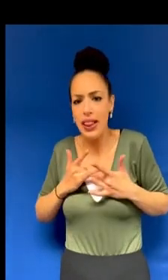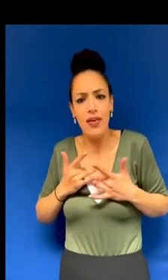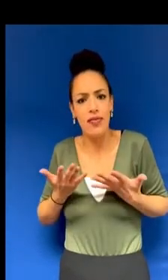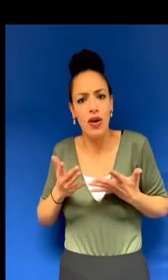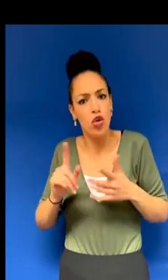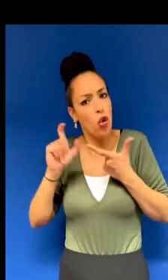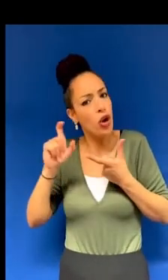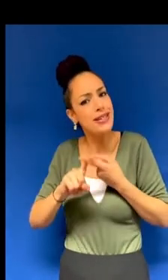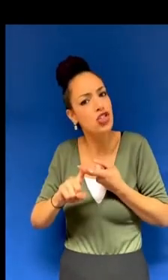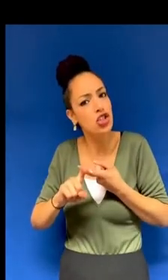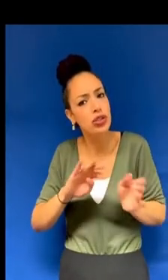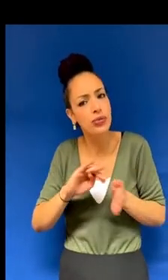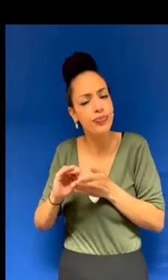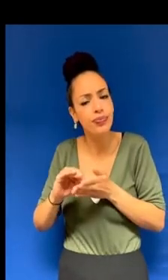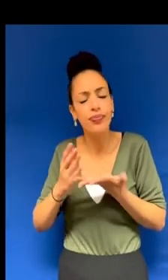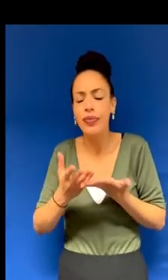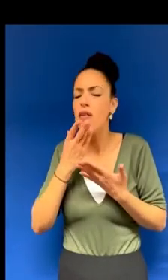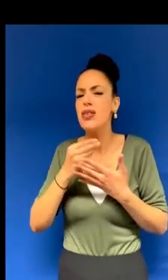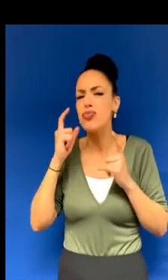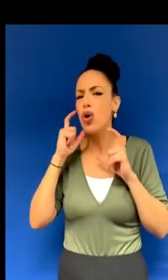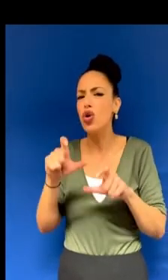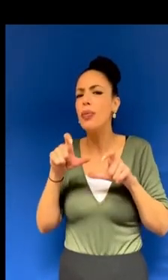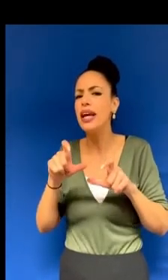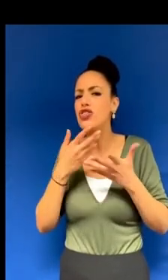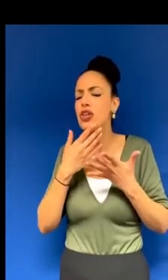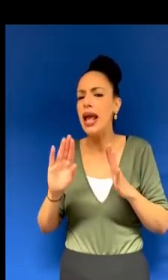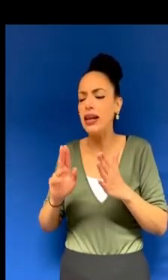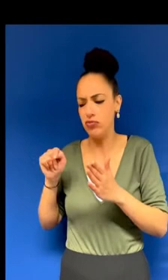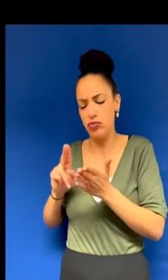is housing specifically, in this specific day and age innit. Because of where we're living,